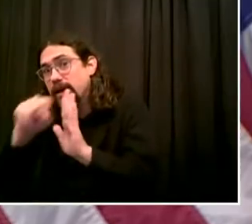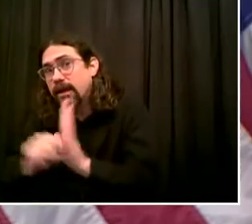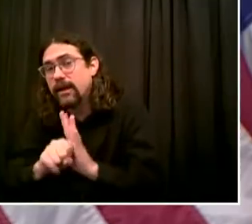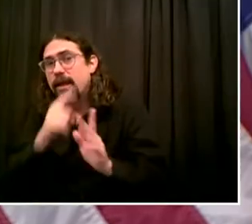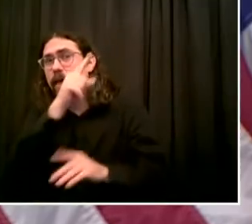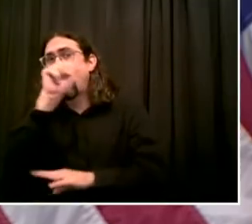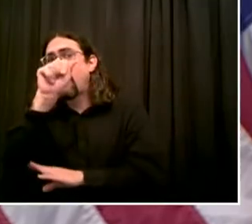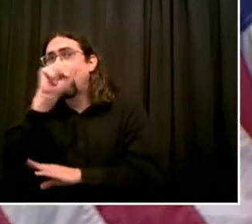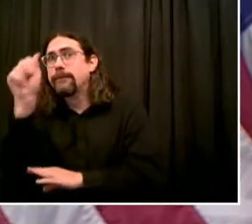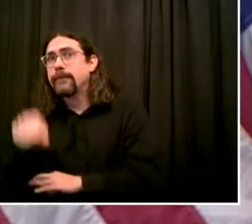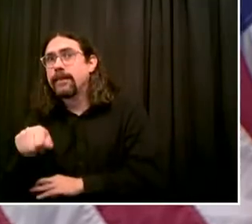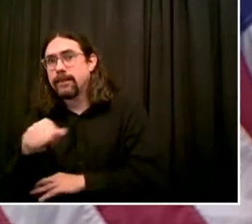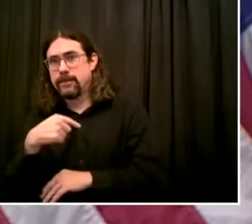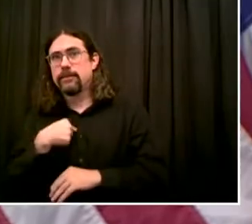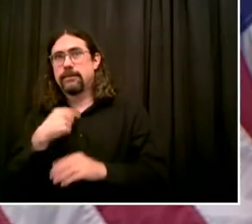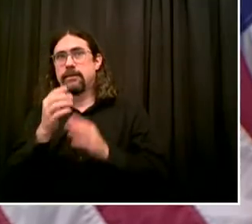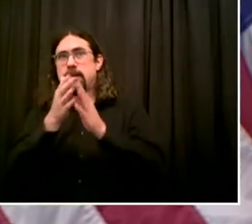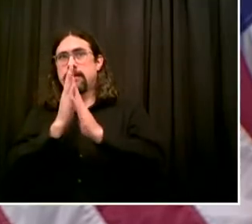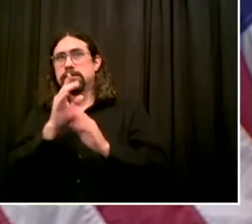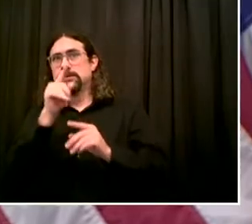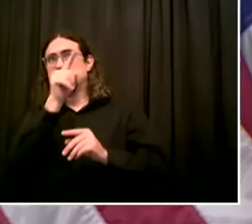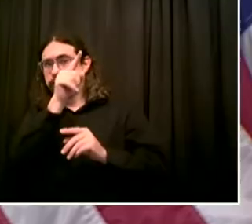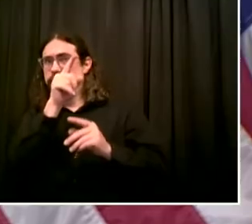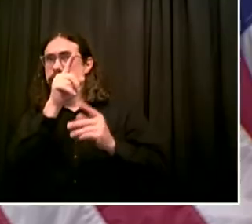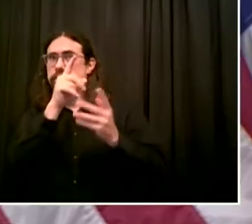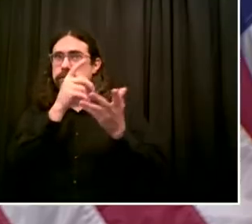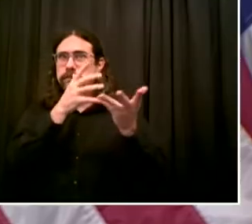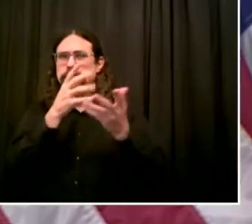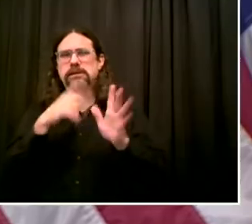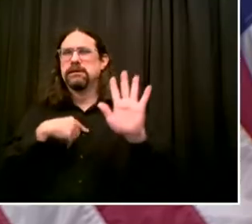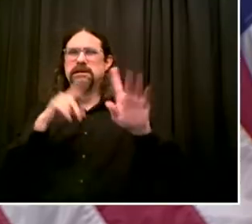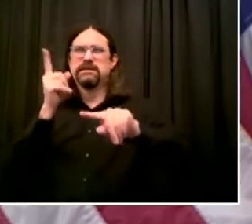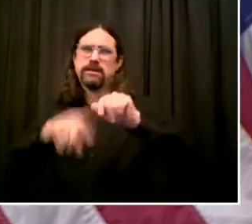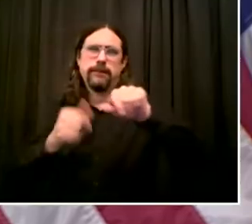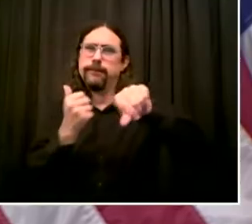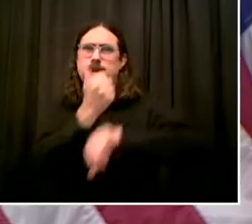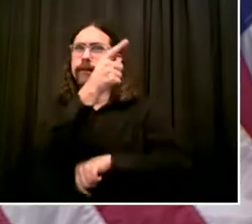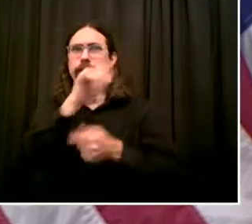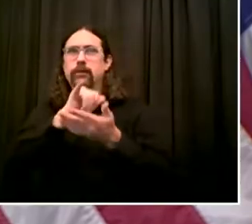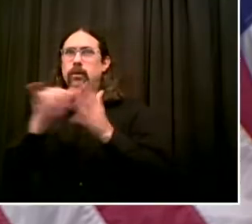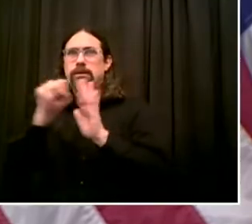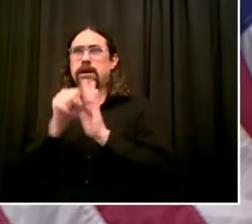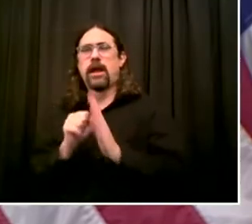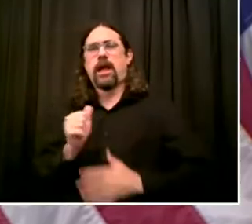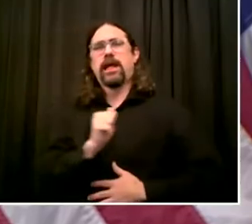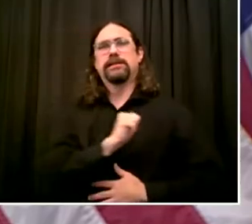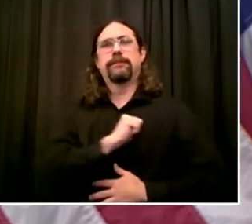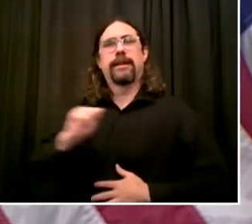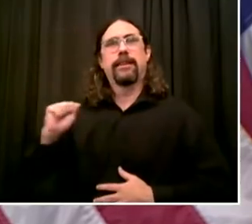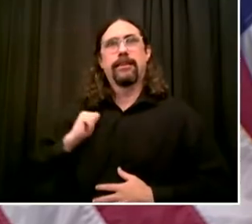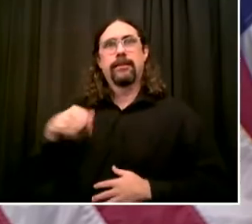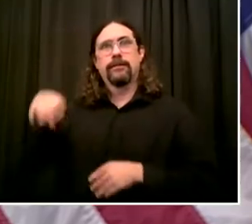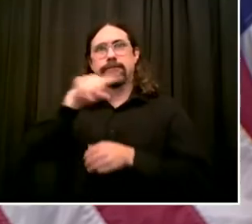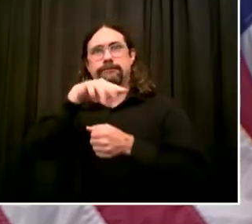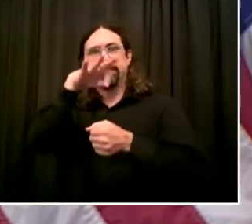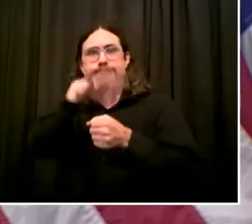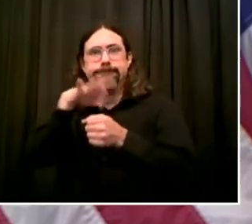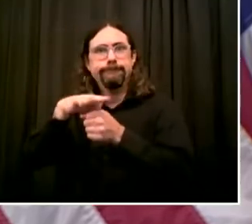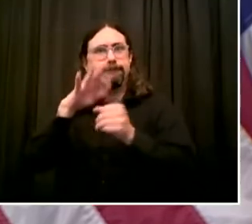THROUGH THIS INCRIEDBLE TYPICAL TIME AND I LMqFT TO THANK THE